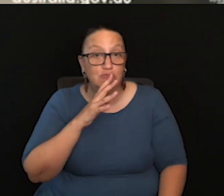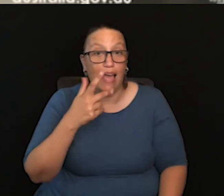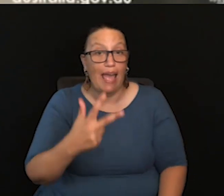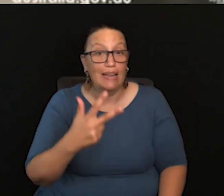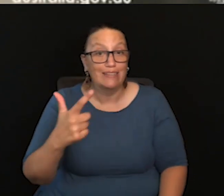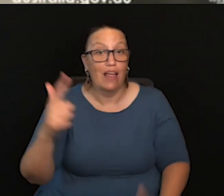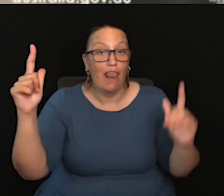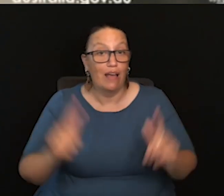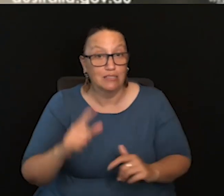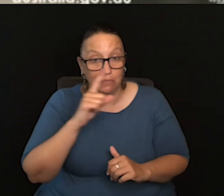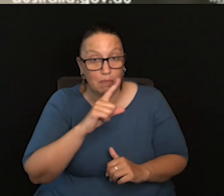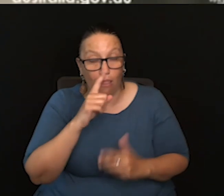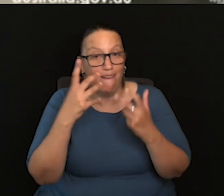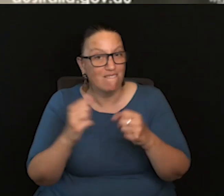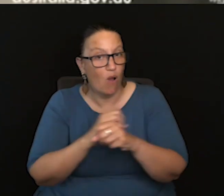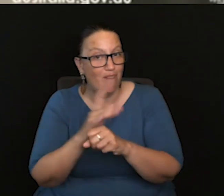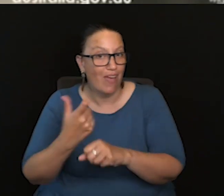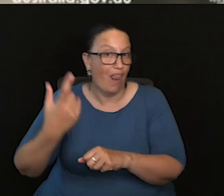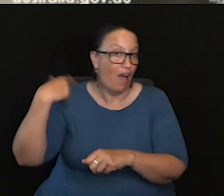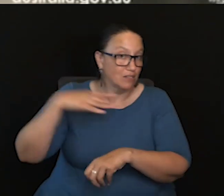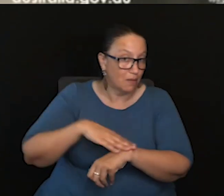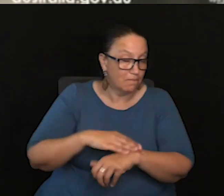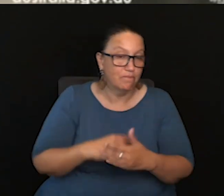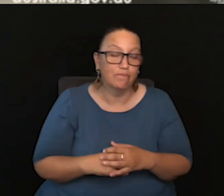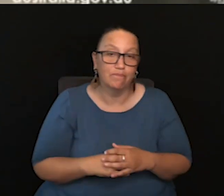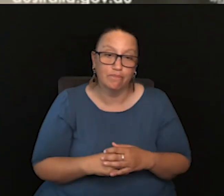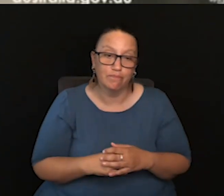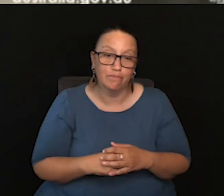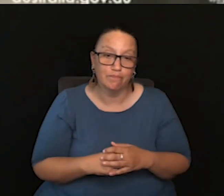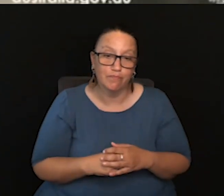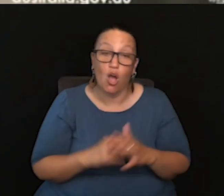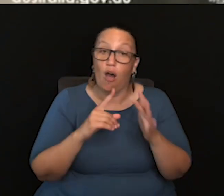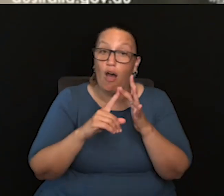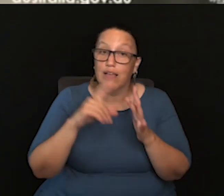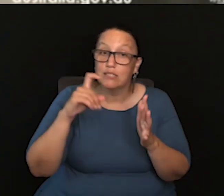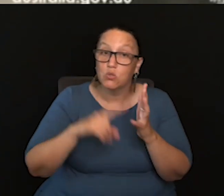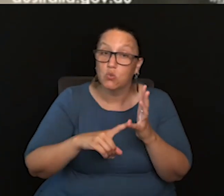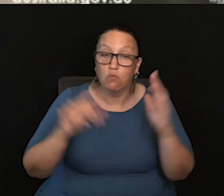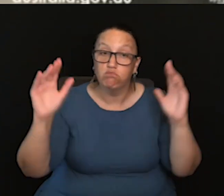and people with COVID in ICU is down 50 over that period to 367,